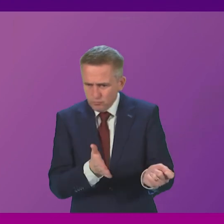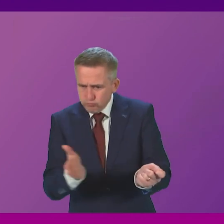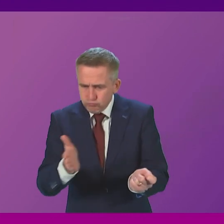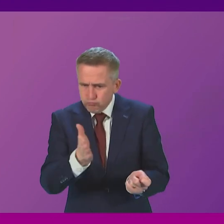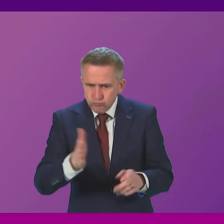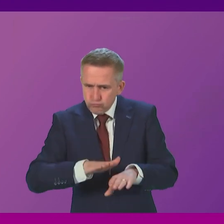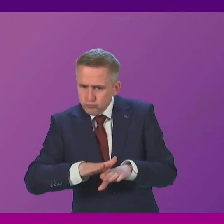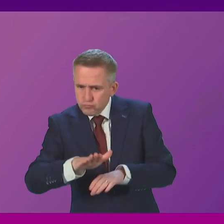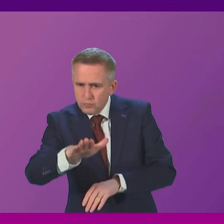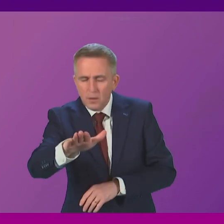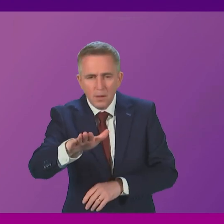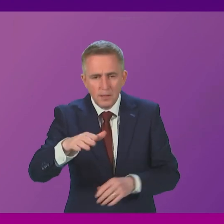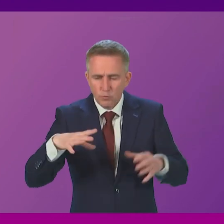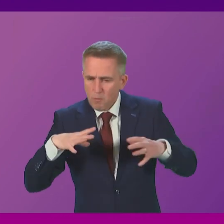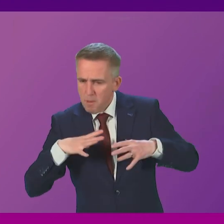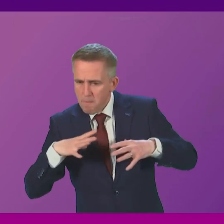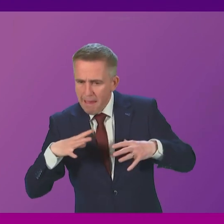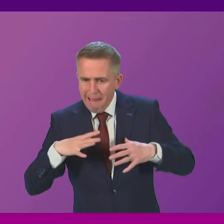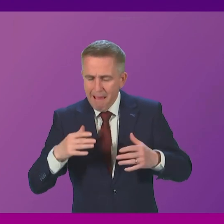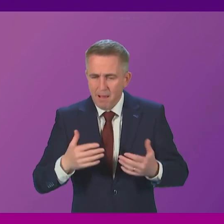make the next stage of that journey together.